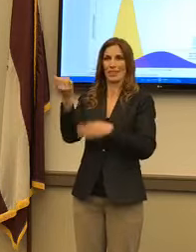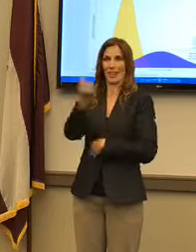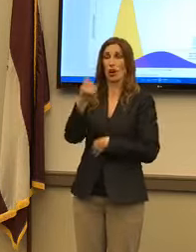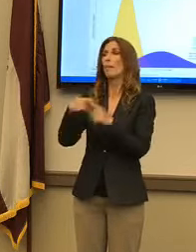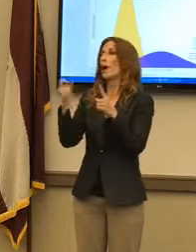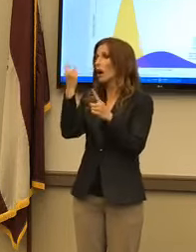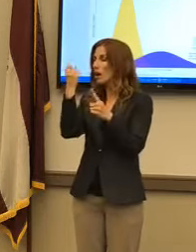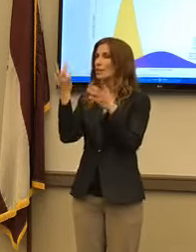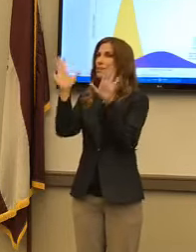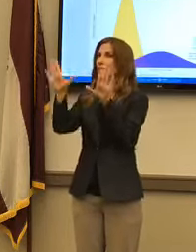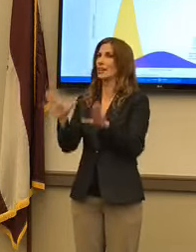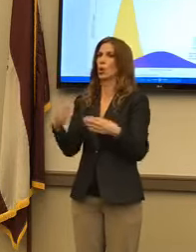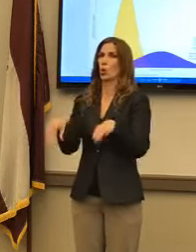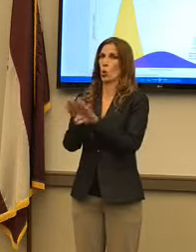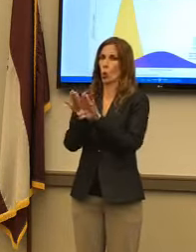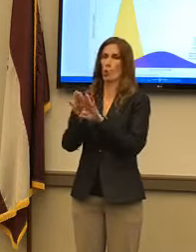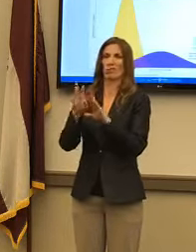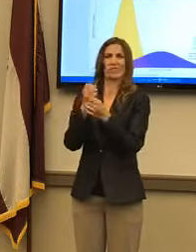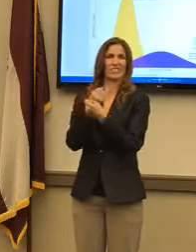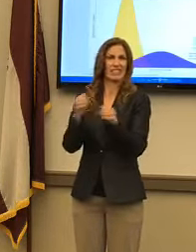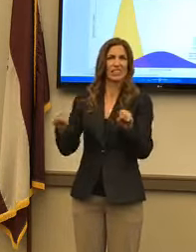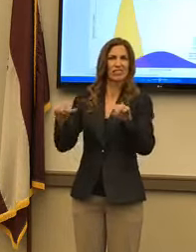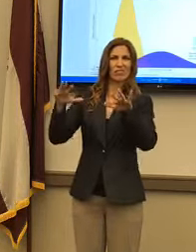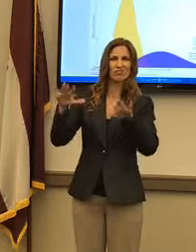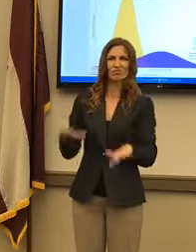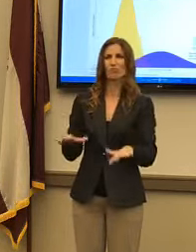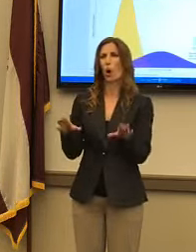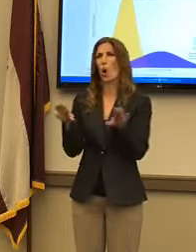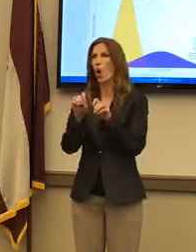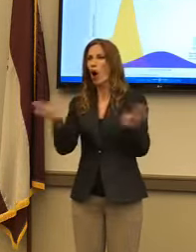for a safety stand-down which also includes Mother's Day so for those of